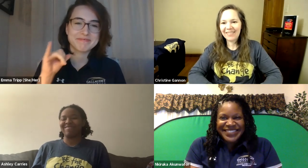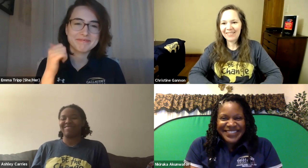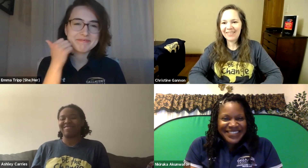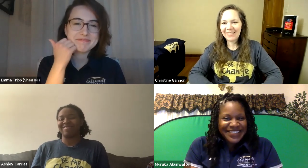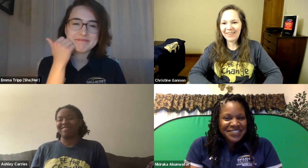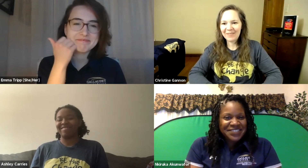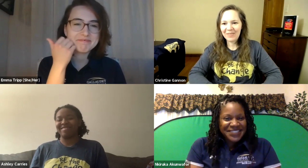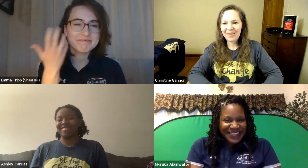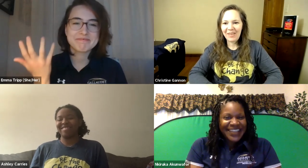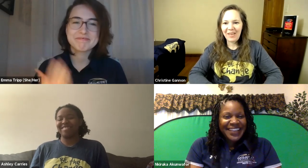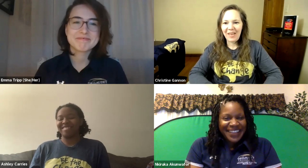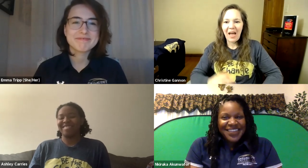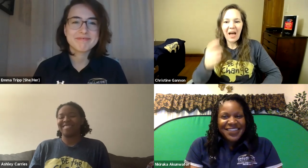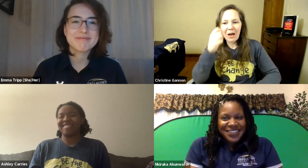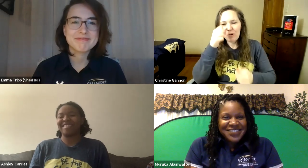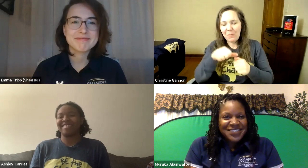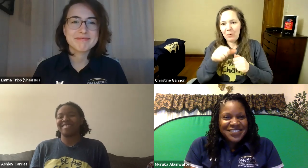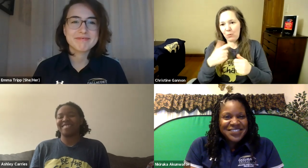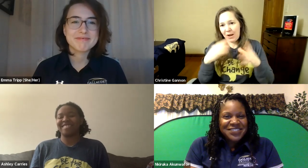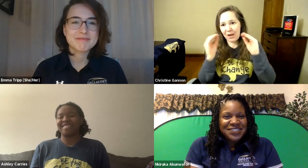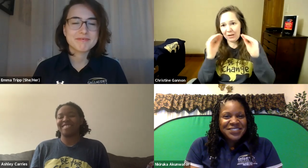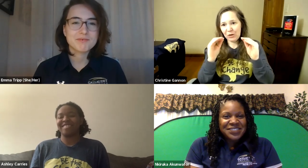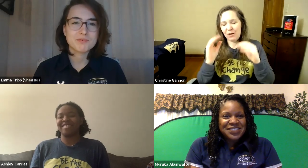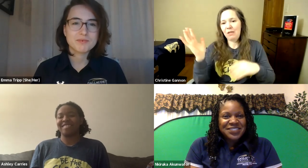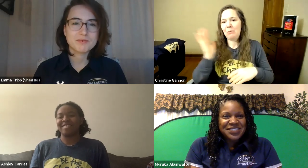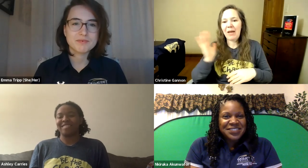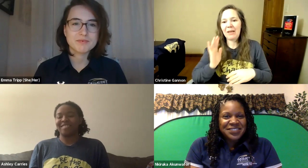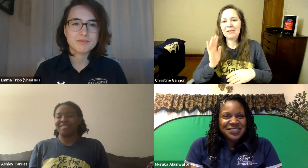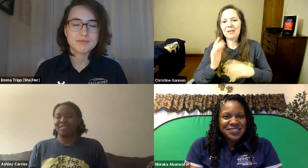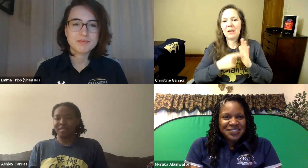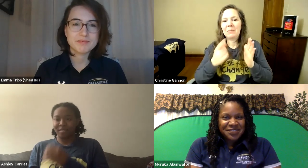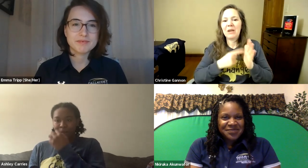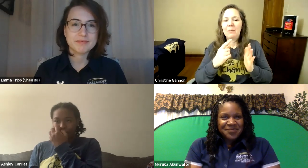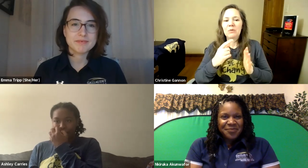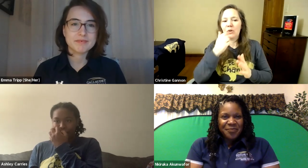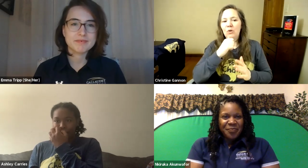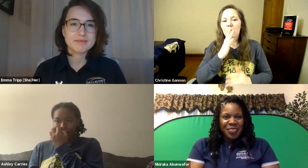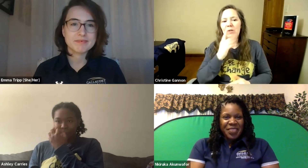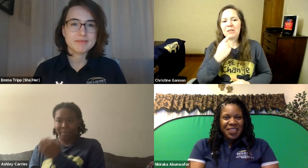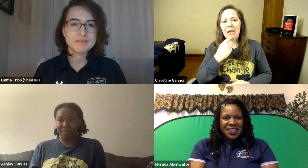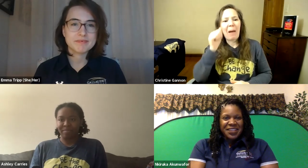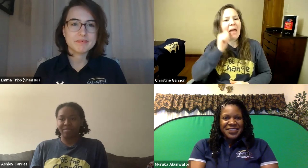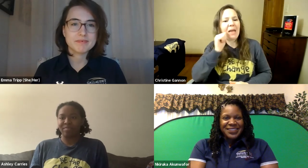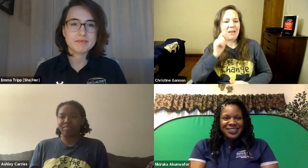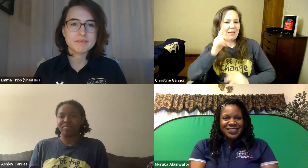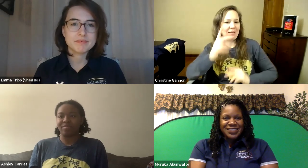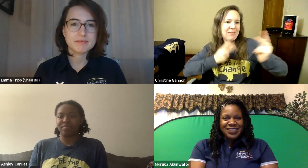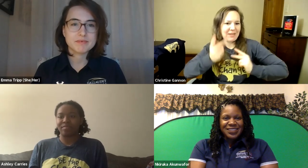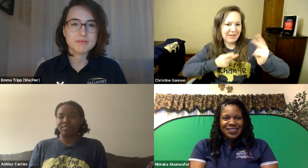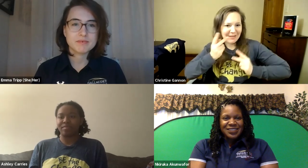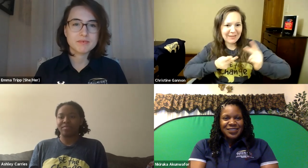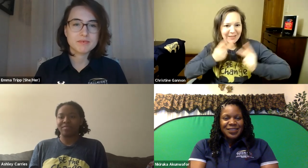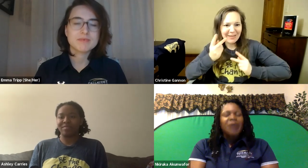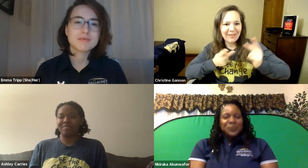Me too, 'period.' I remember when I used to teach, girls would sometimes say, "my aunt is visiting.